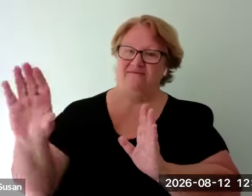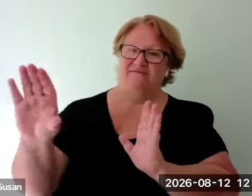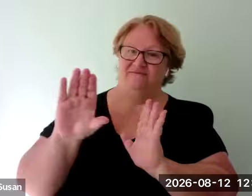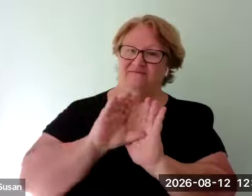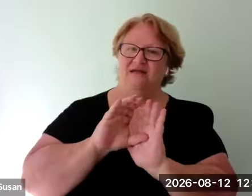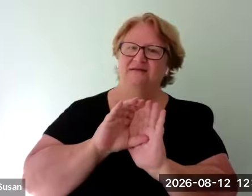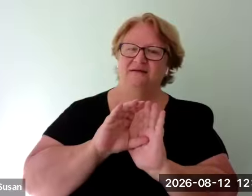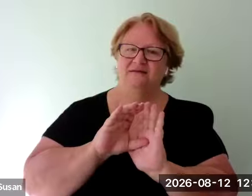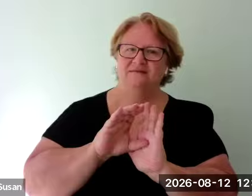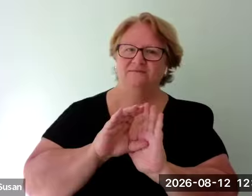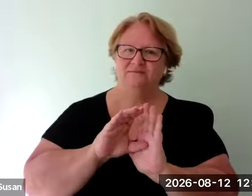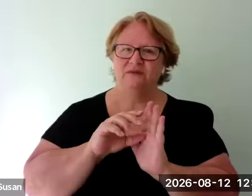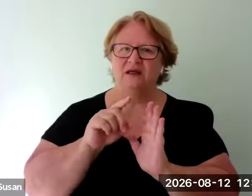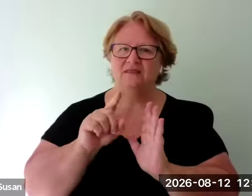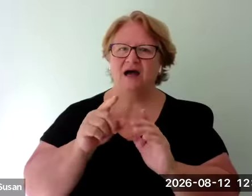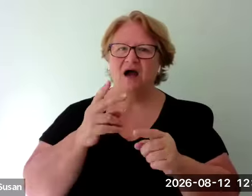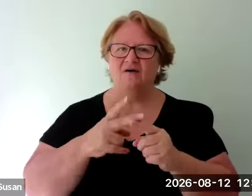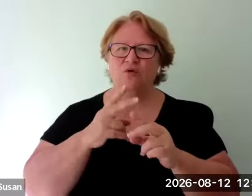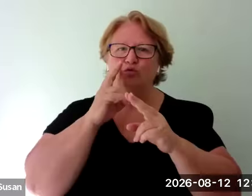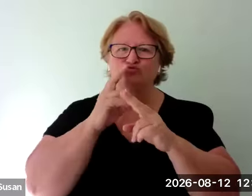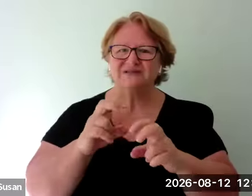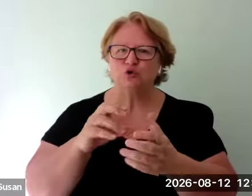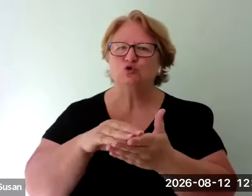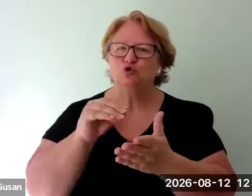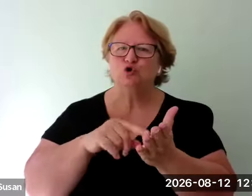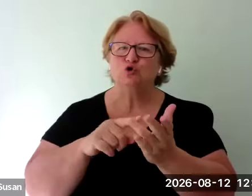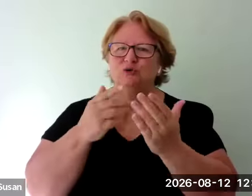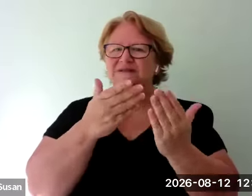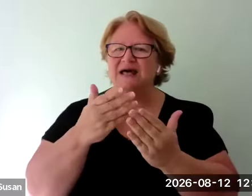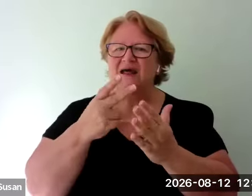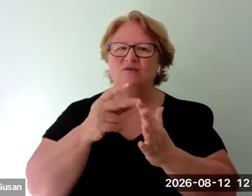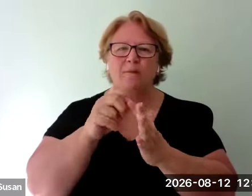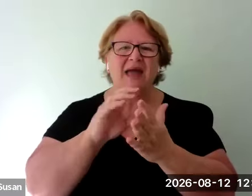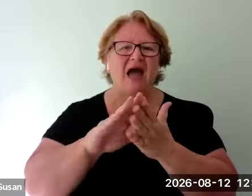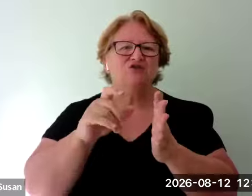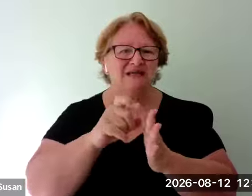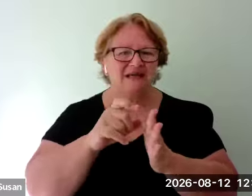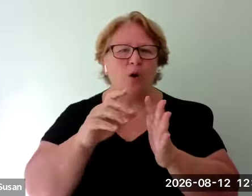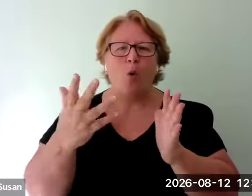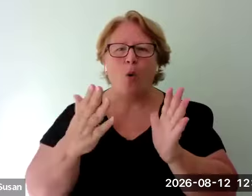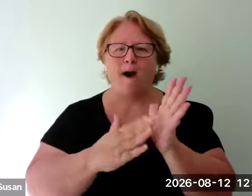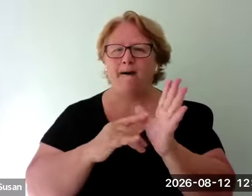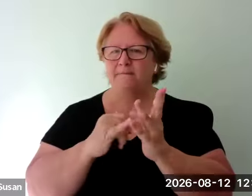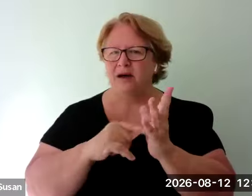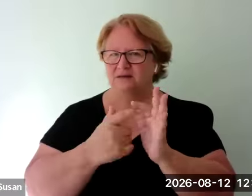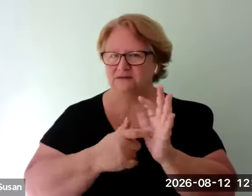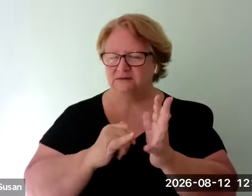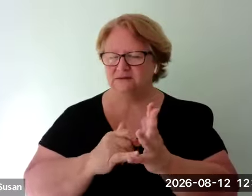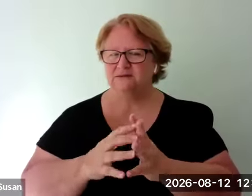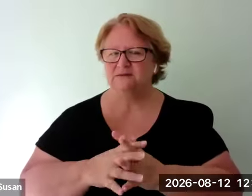learning and mentoring. So earlier this year the NDRP funded the first intake of the DRLP and that was for research